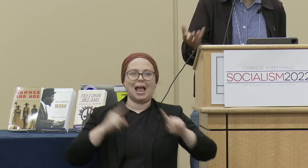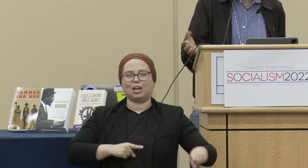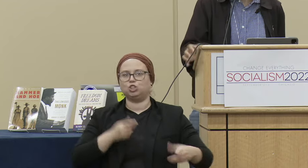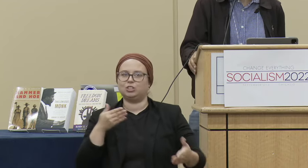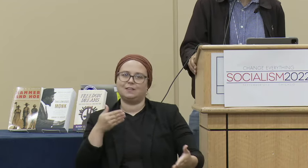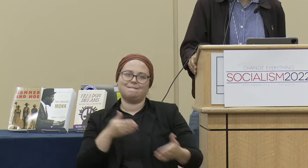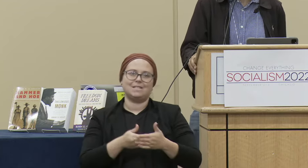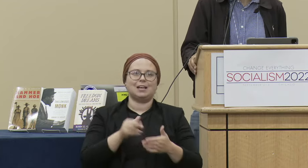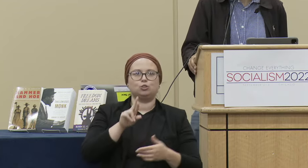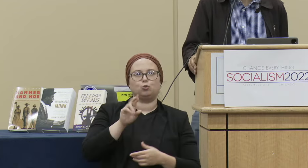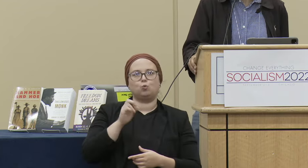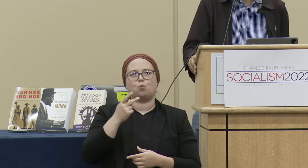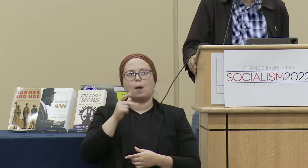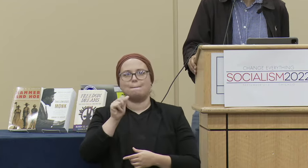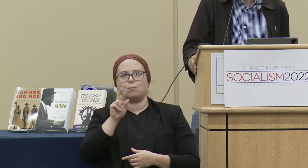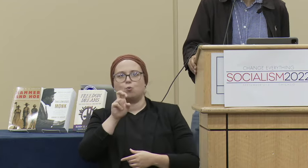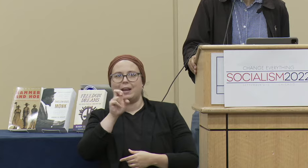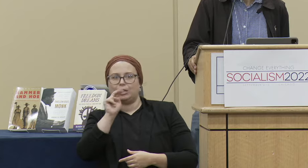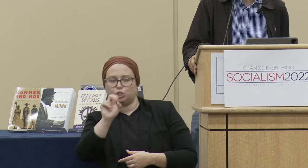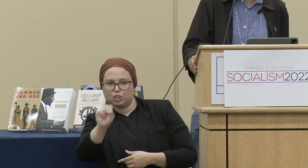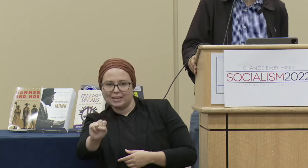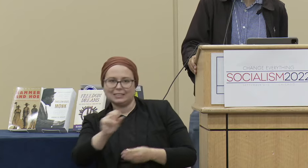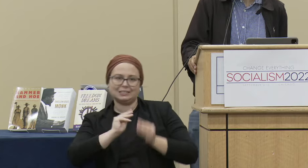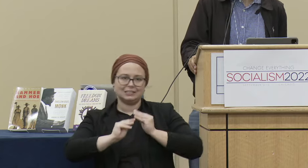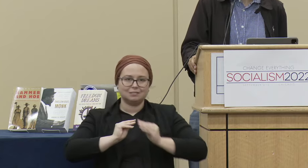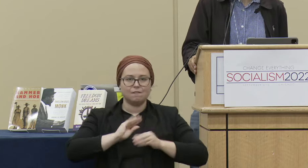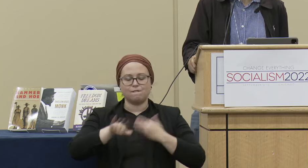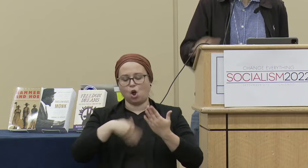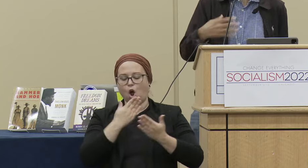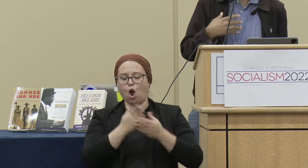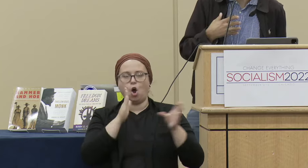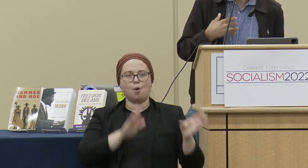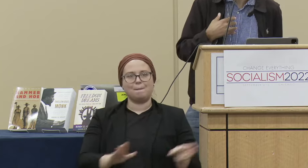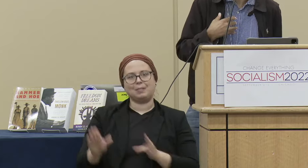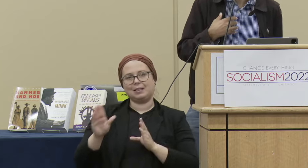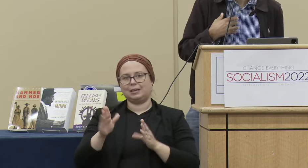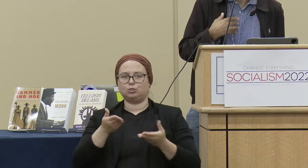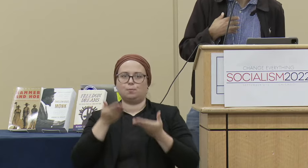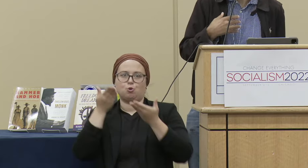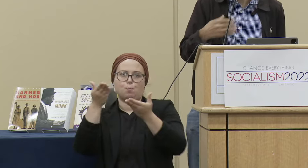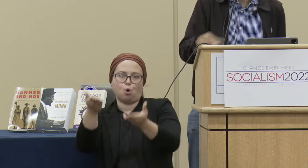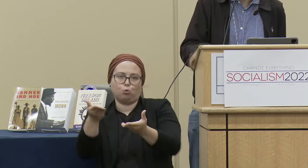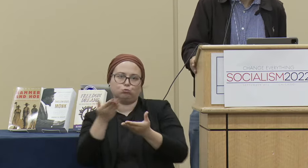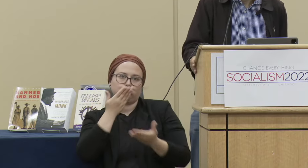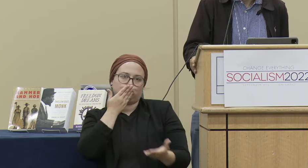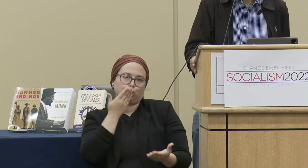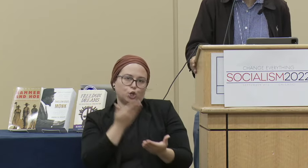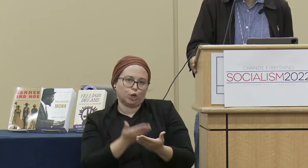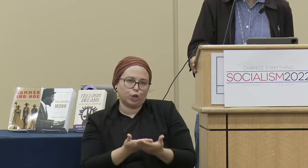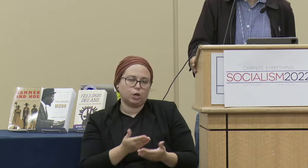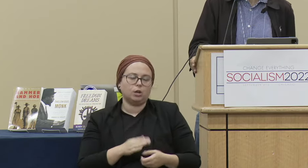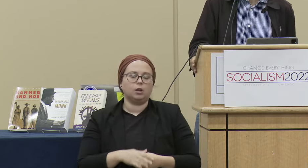we don't have a knee-jerk defense of reparations as if all reparations proposals and plans are good. I think -- I